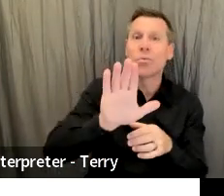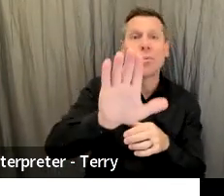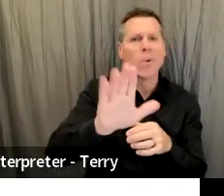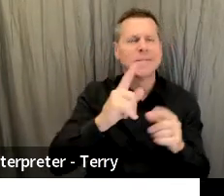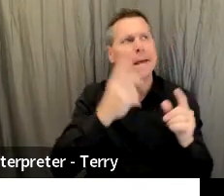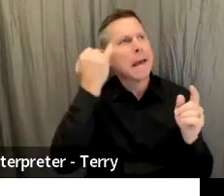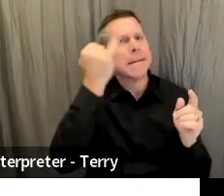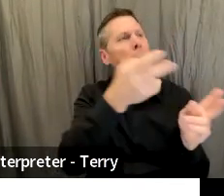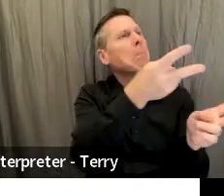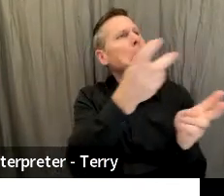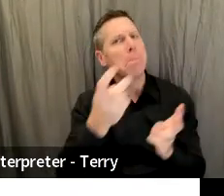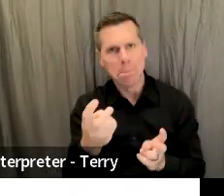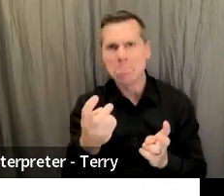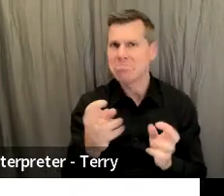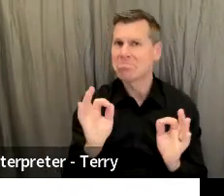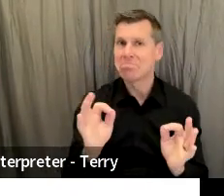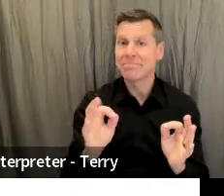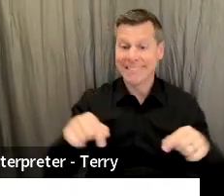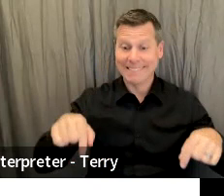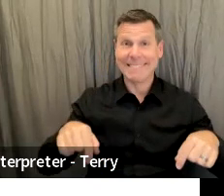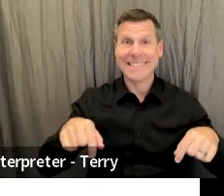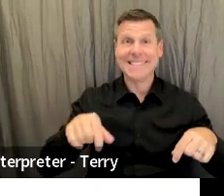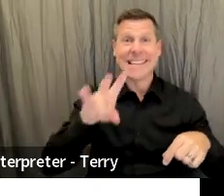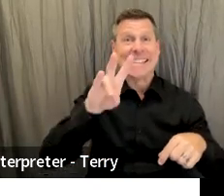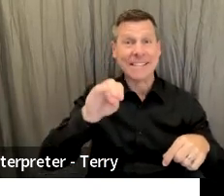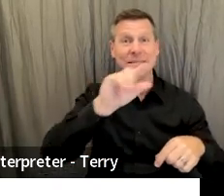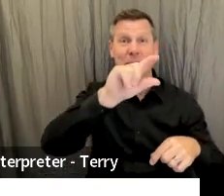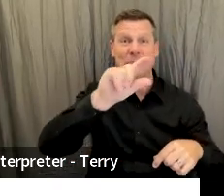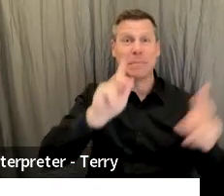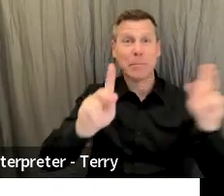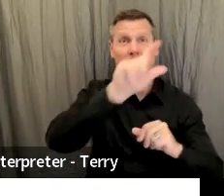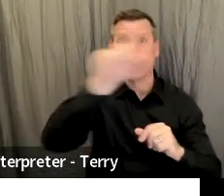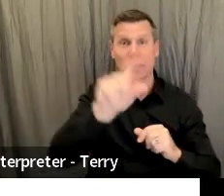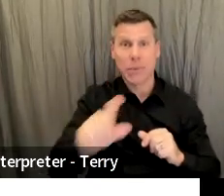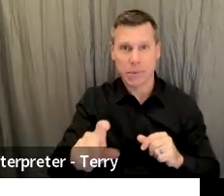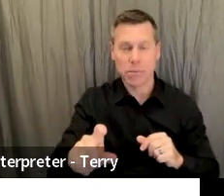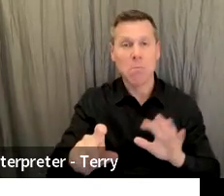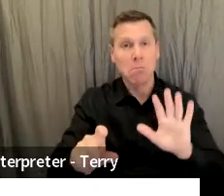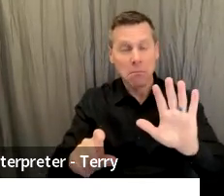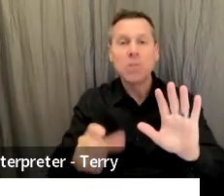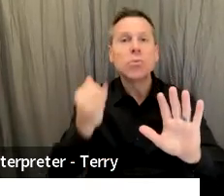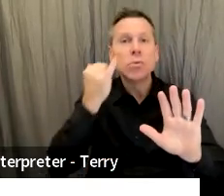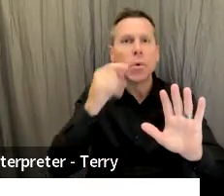we have over 70 people in the session today, we're asking that if you have any questions as we go through